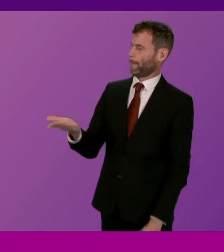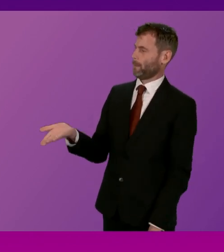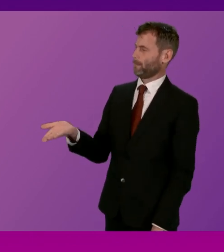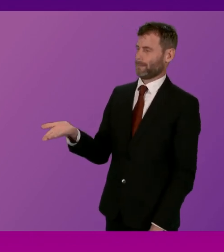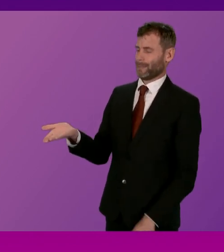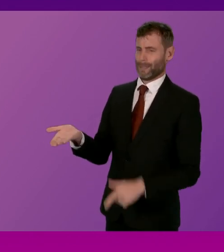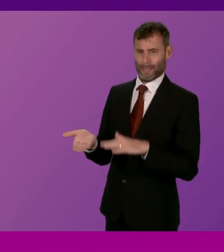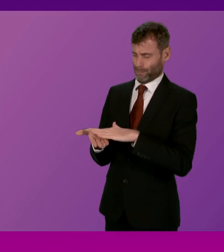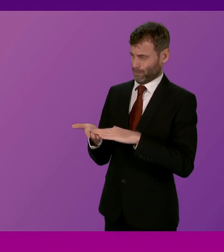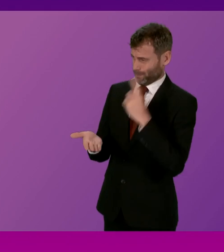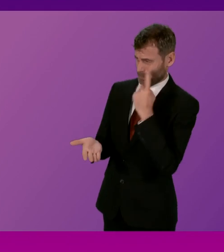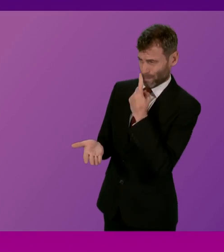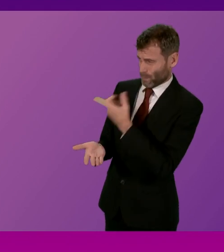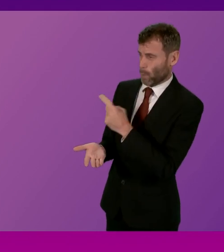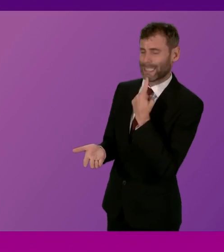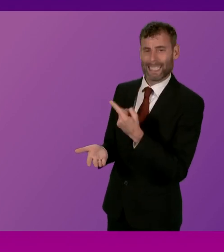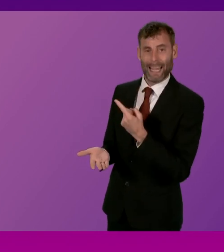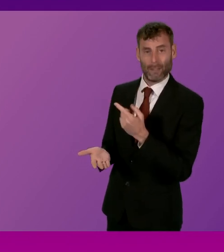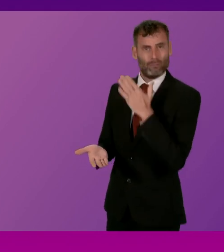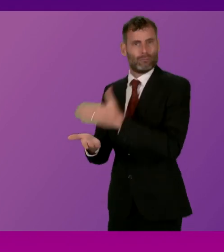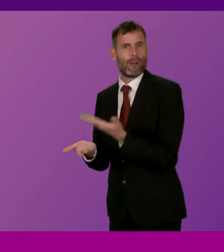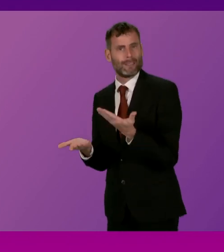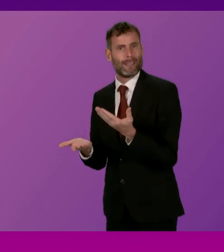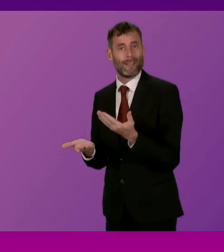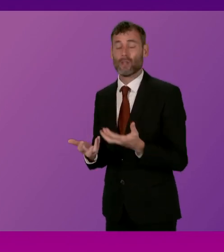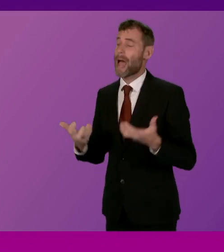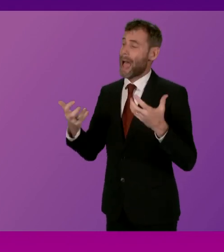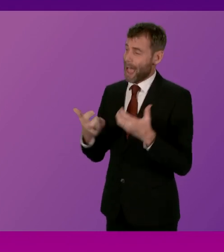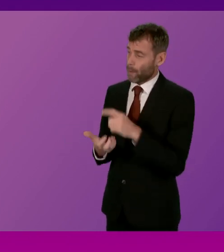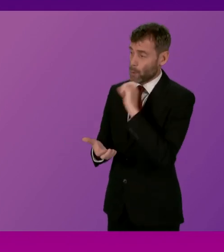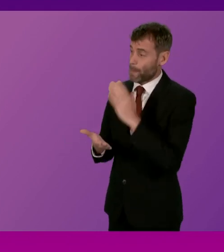How does the cut match with the First Minister’s words last month, when he said that the Government